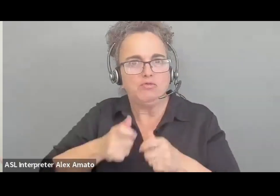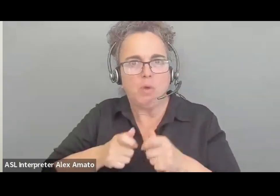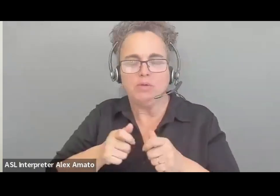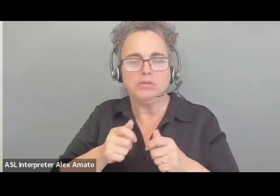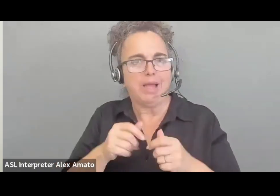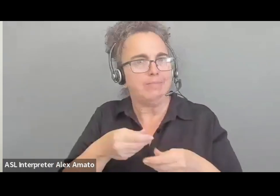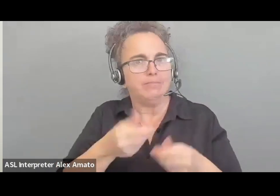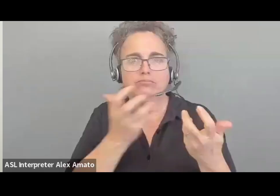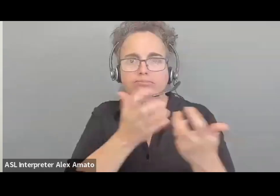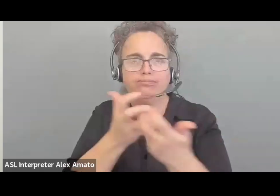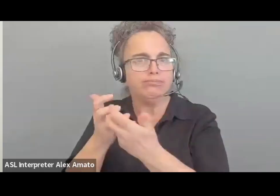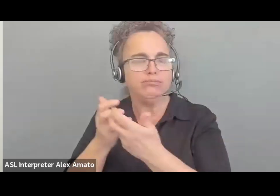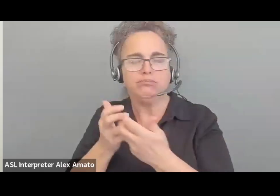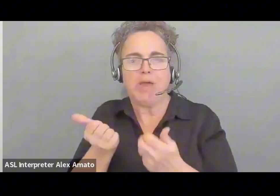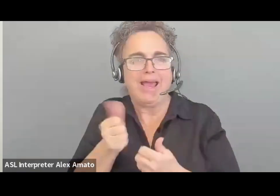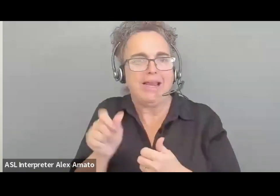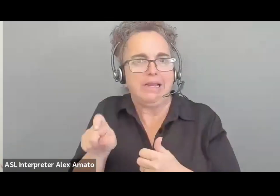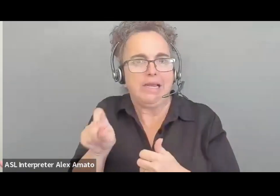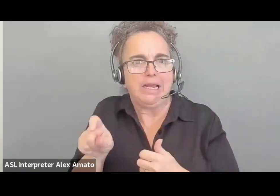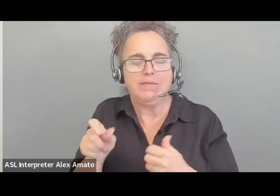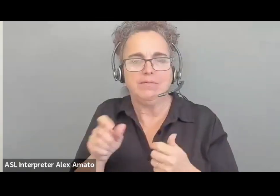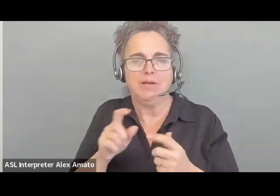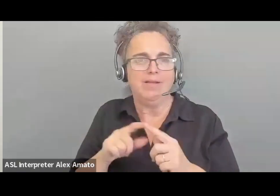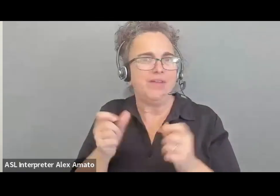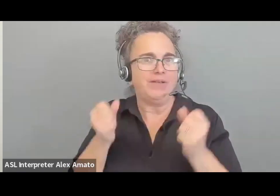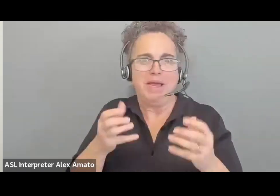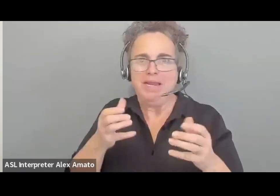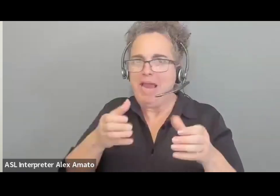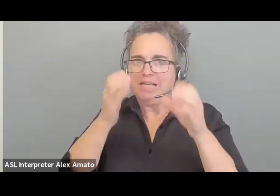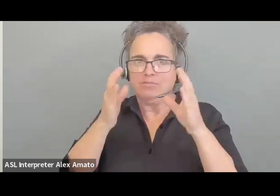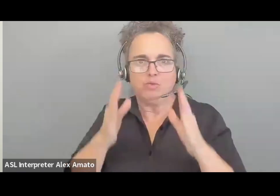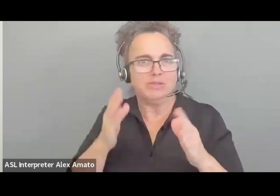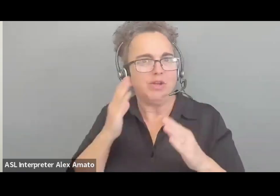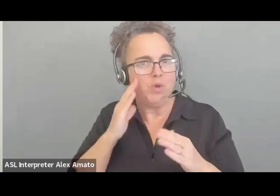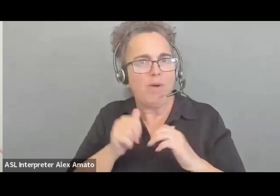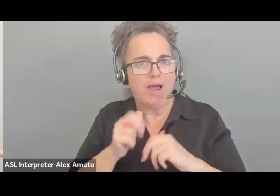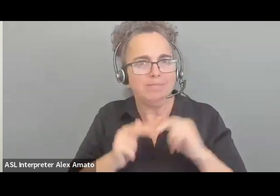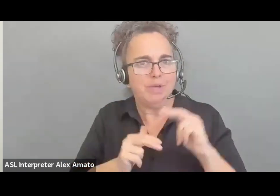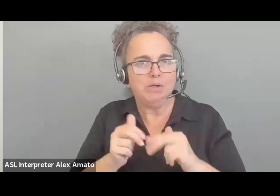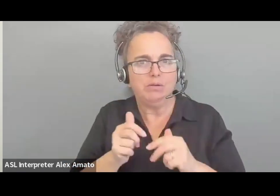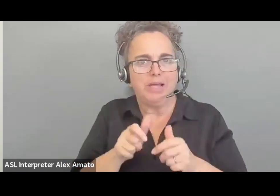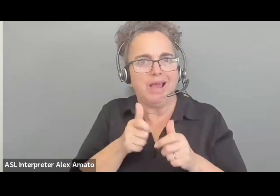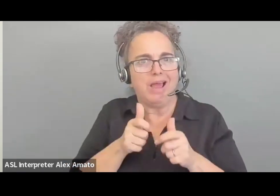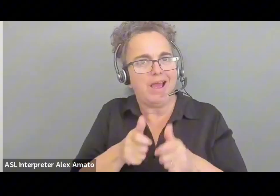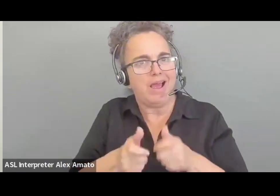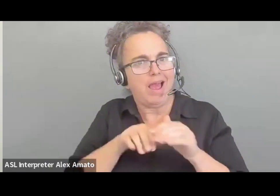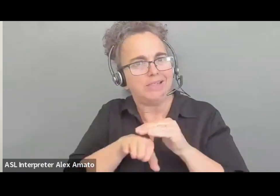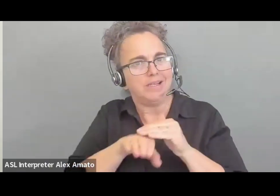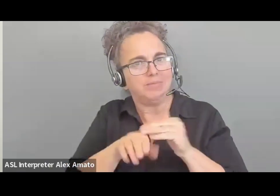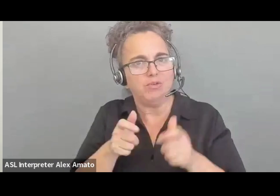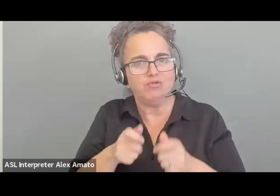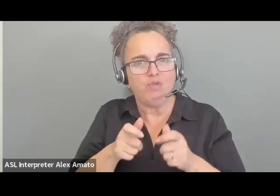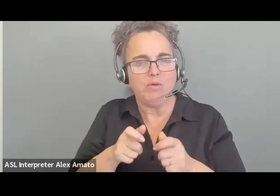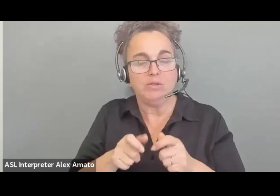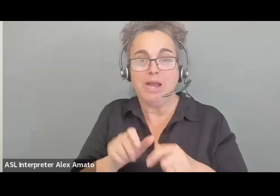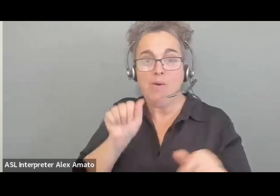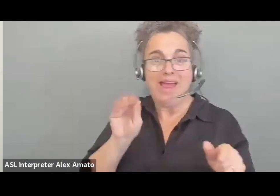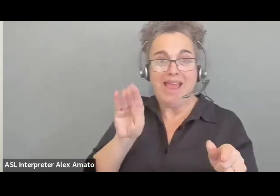There are a lot of answers in the marketplace of experts that know how to build accessible controllers. When AbleGamers started doing that, there were very few of those players.